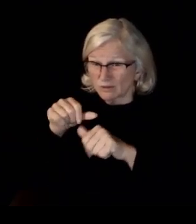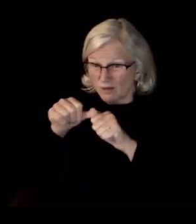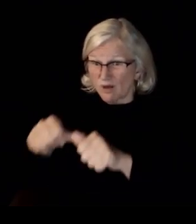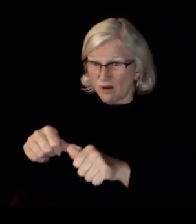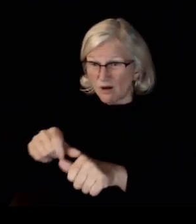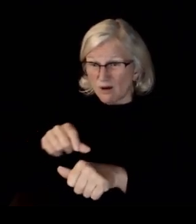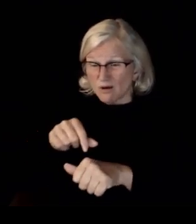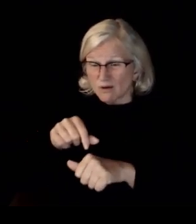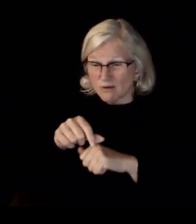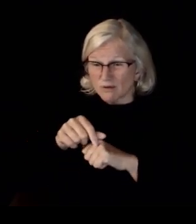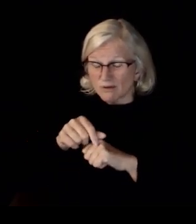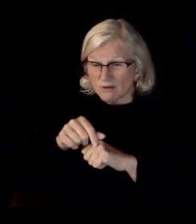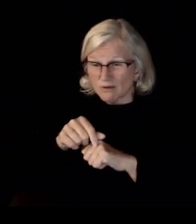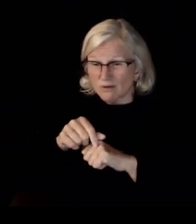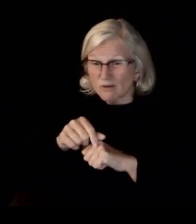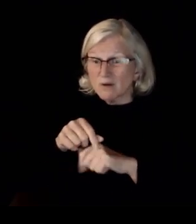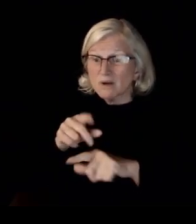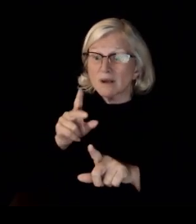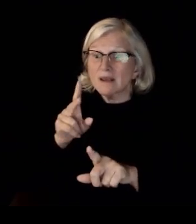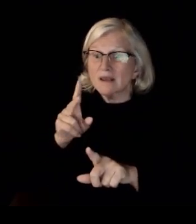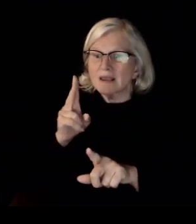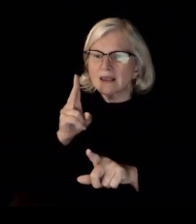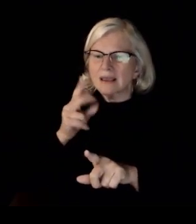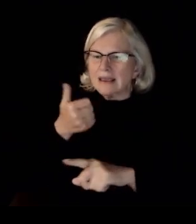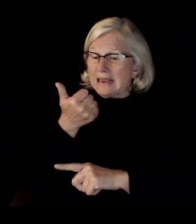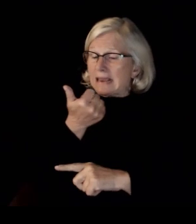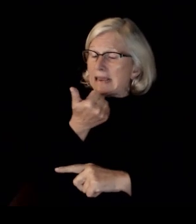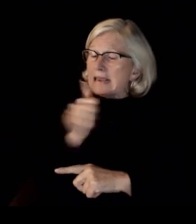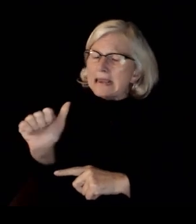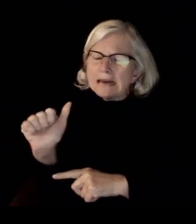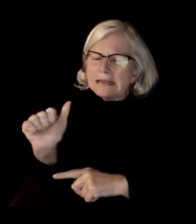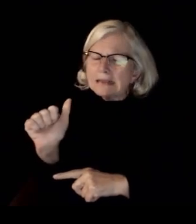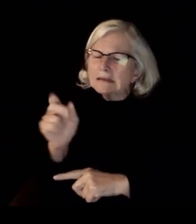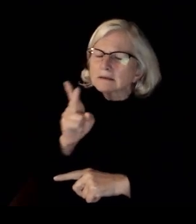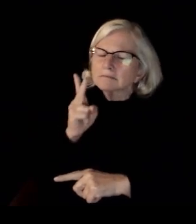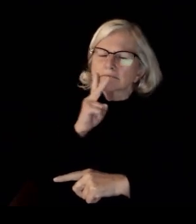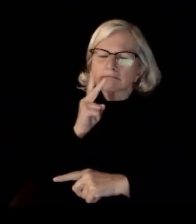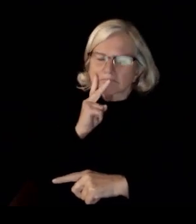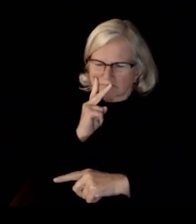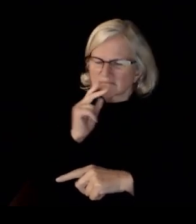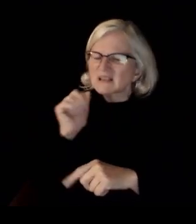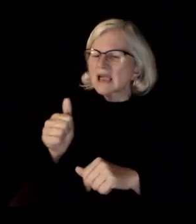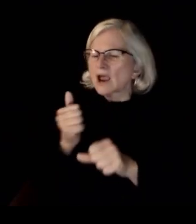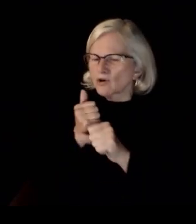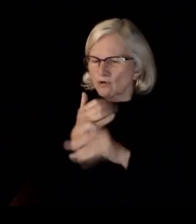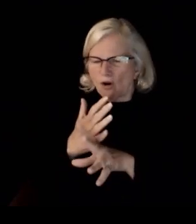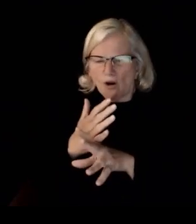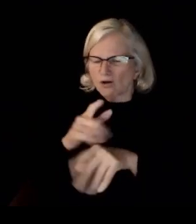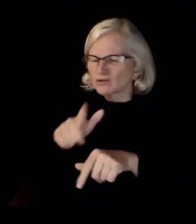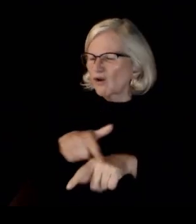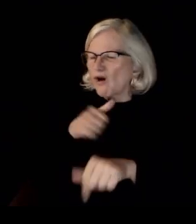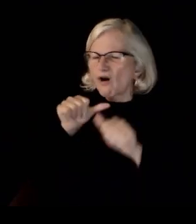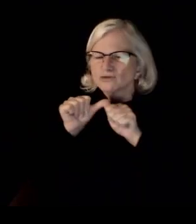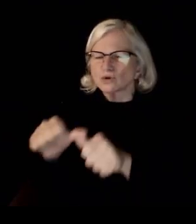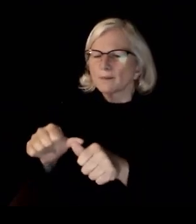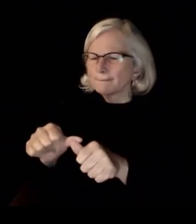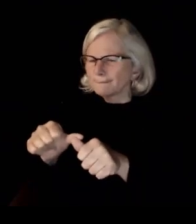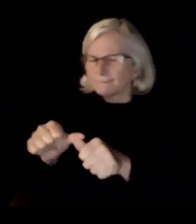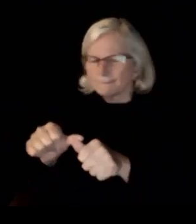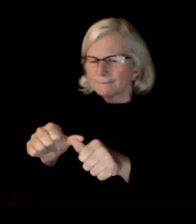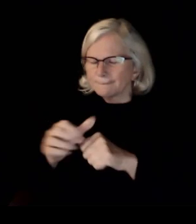that you know compromises your lungs a bit that is going to have an impact on how your